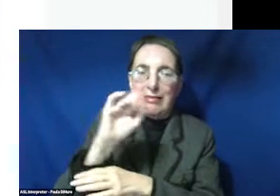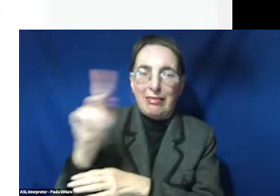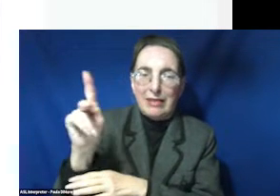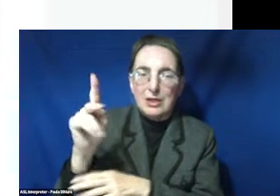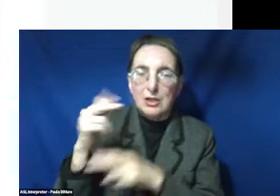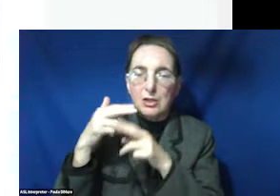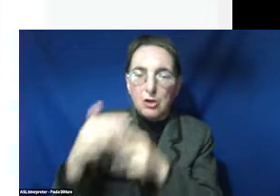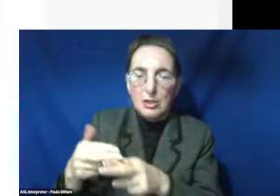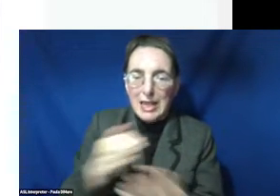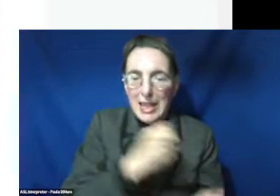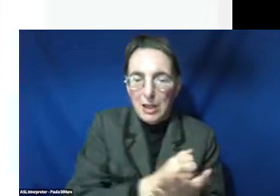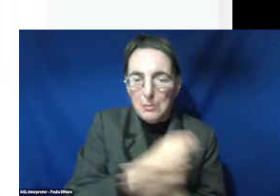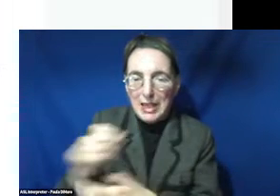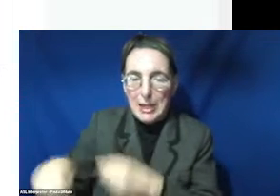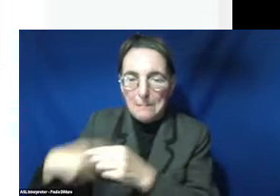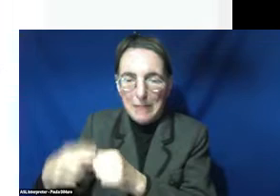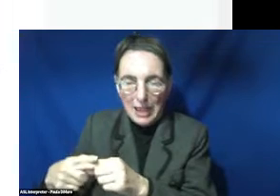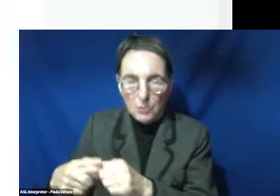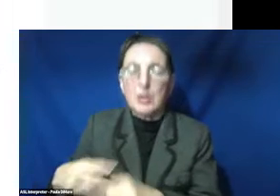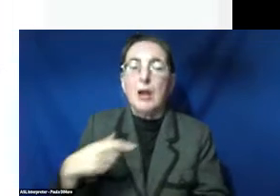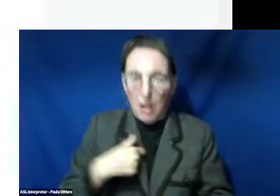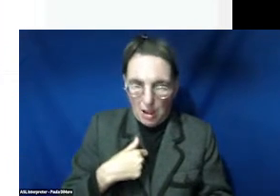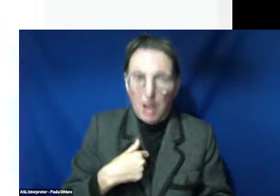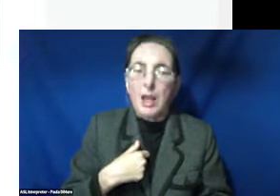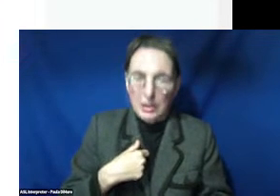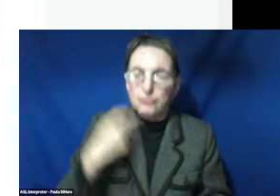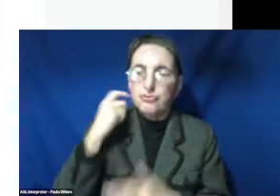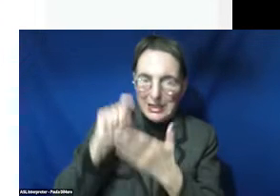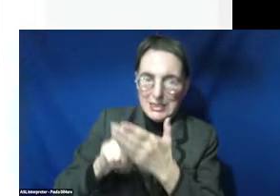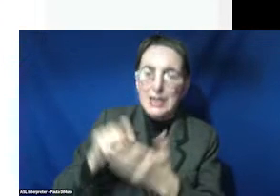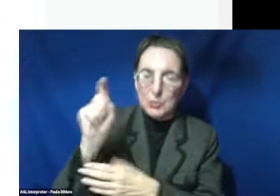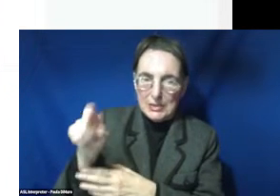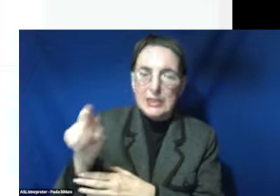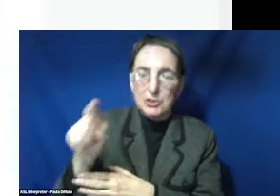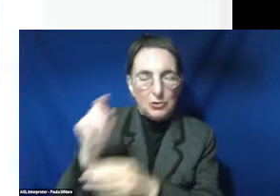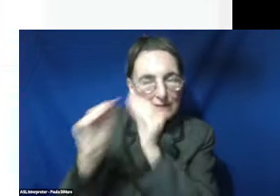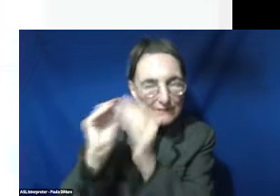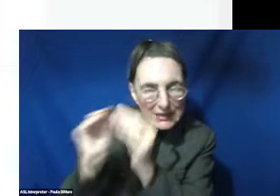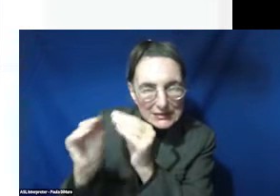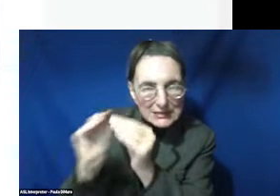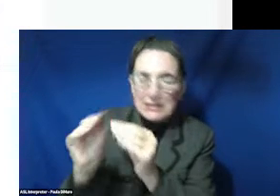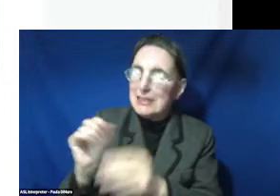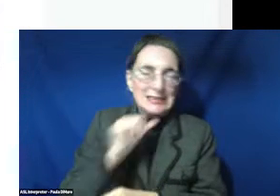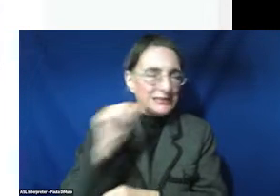This is something that I do recognize that we need to fix this. It is not working exactly the way we like.